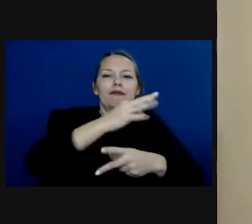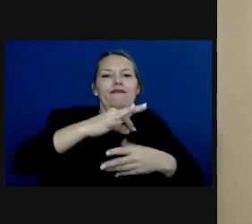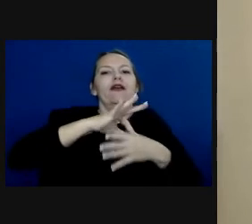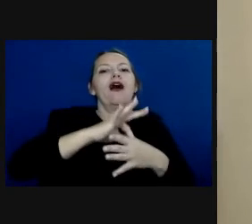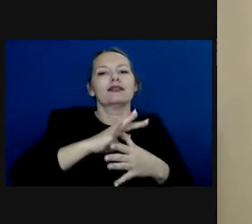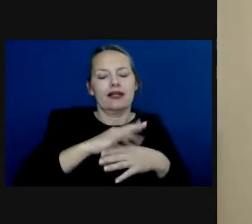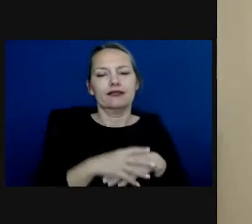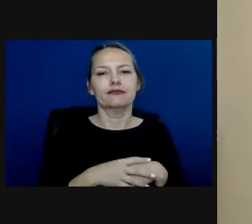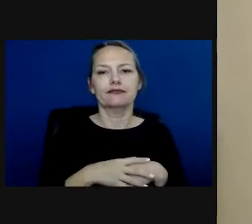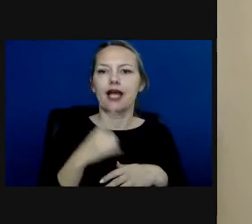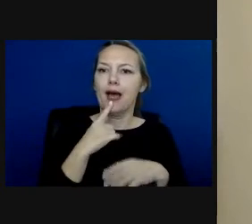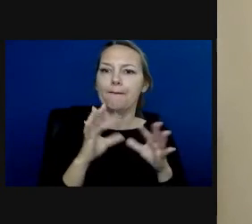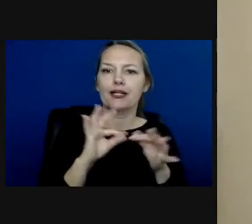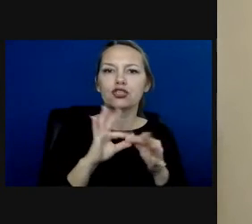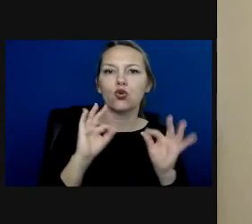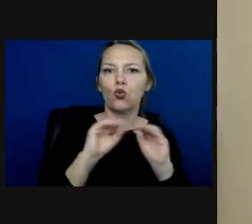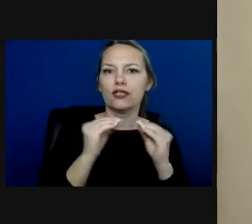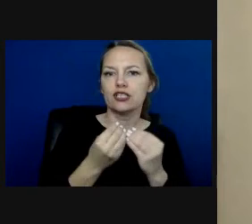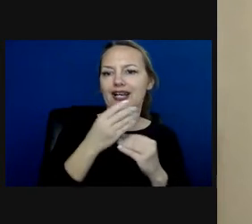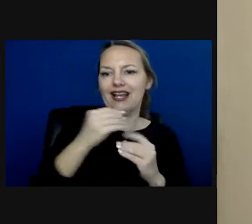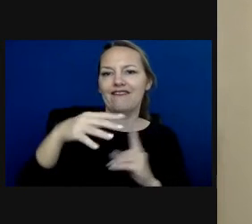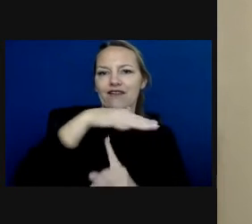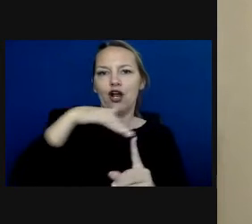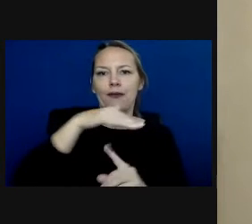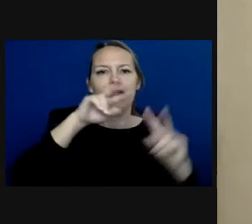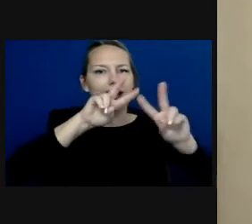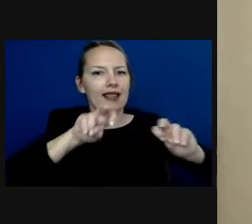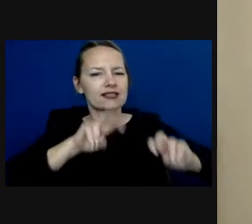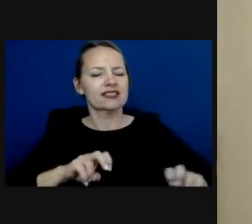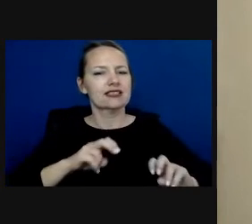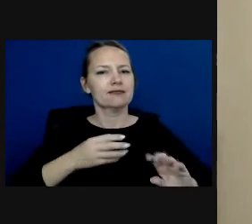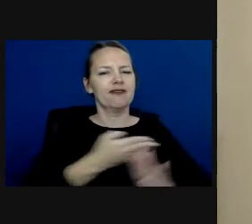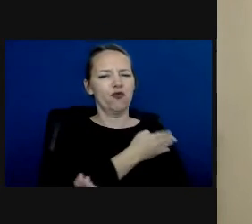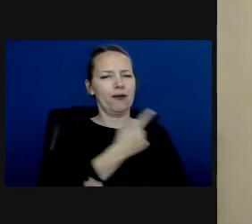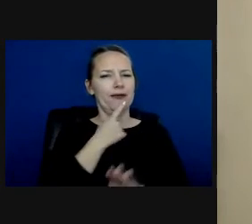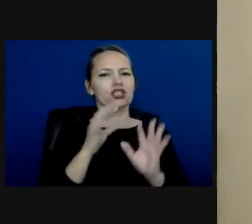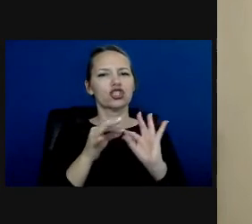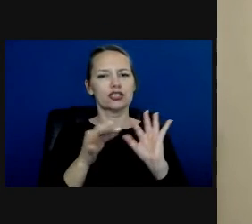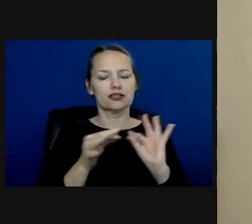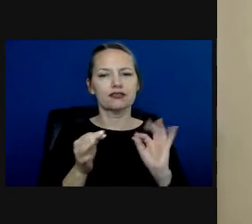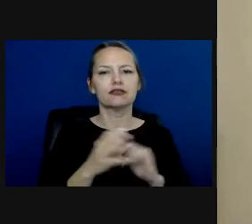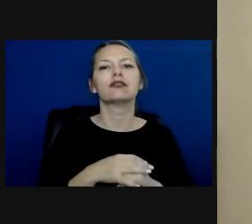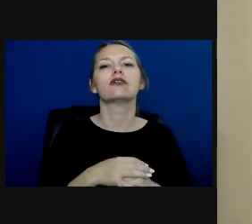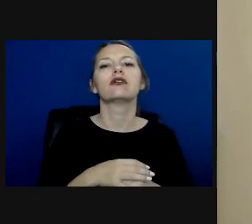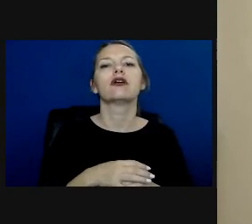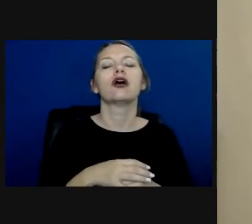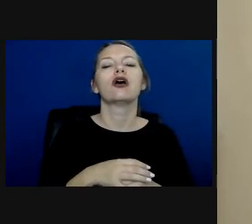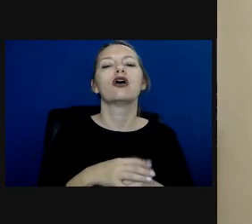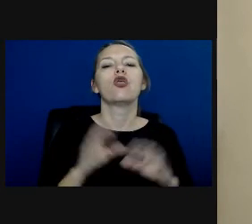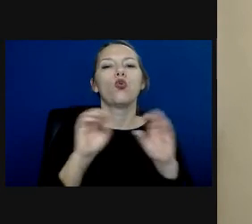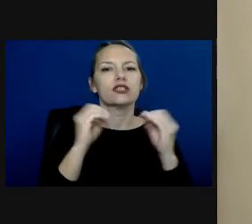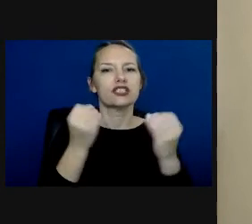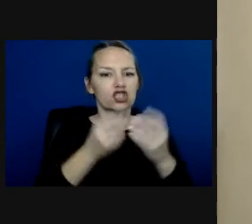I mentioned organizational and environmental analyses earlier. The organizational analysis is looking into